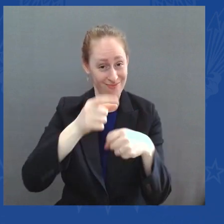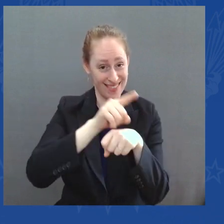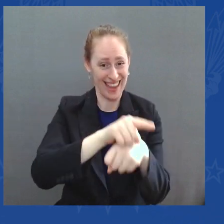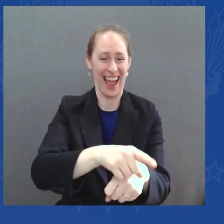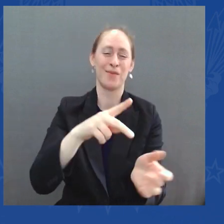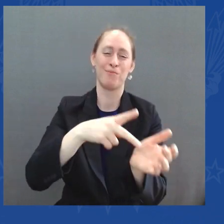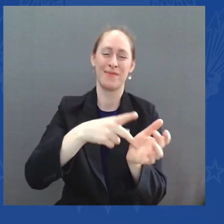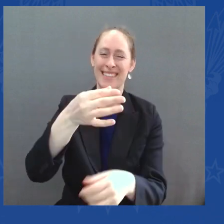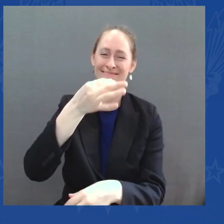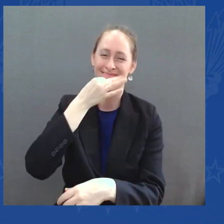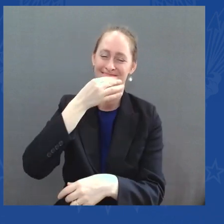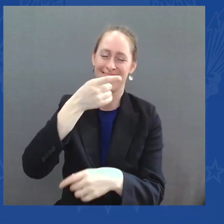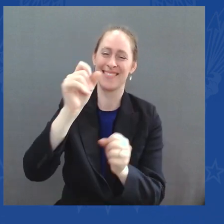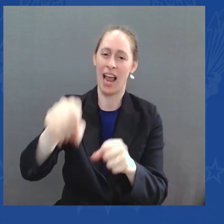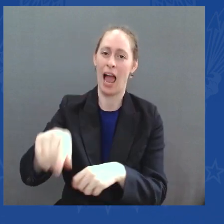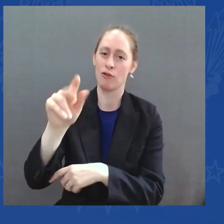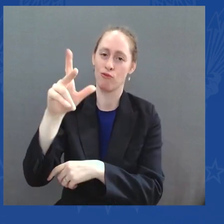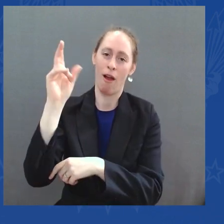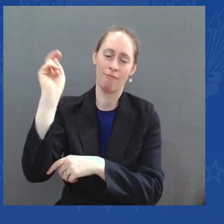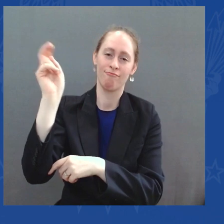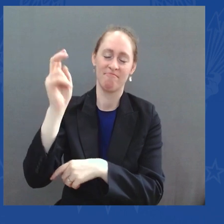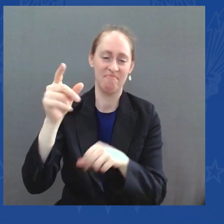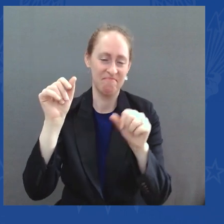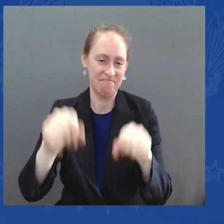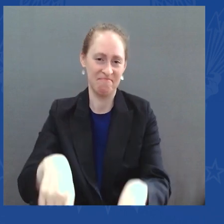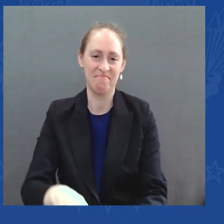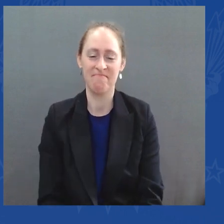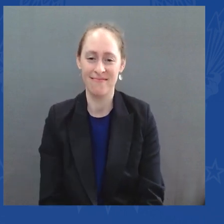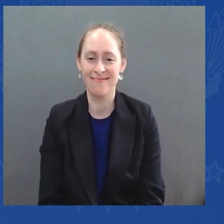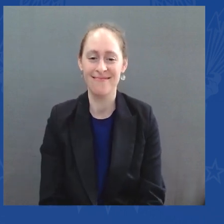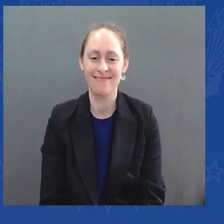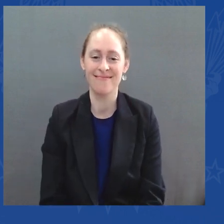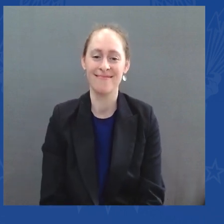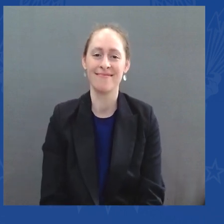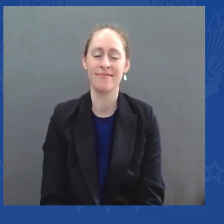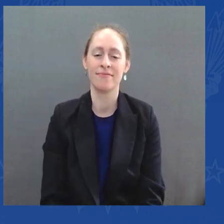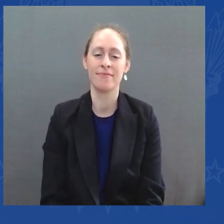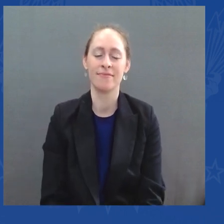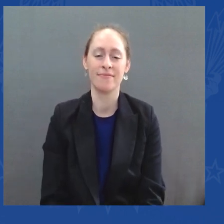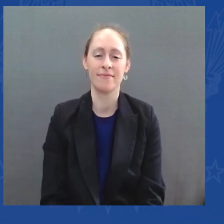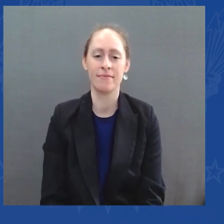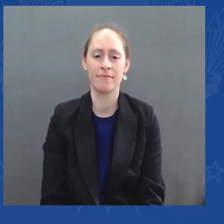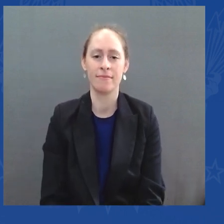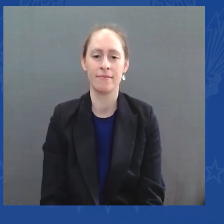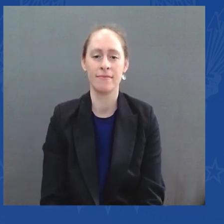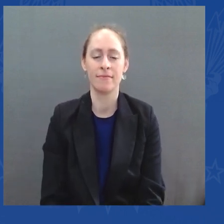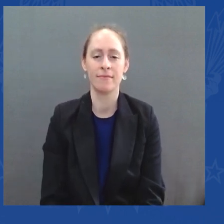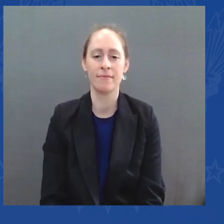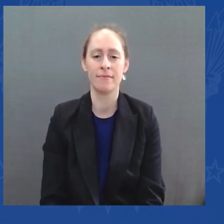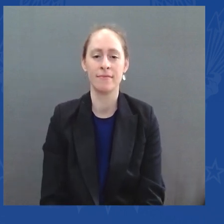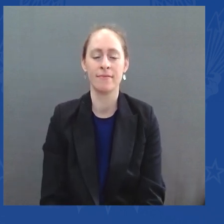And an awful lot of well-known people also. The idea -- I remember -- I'm going to just digress for one second.